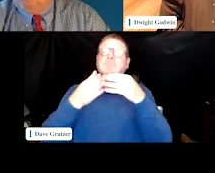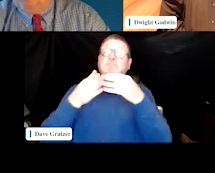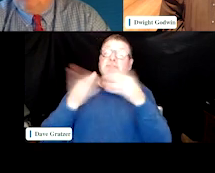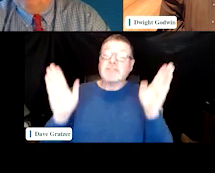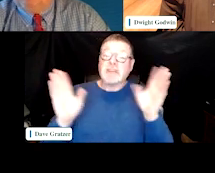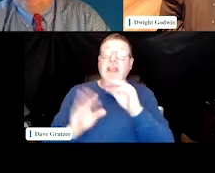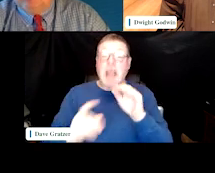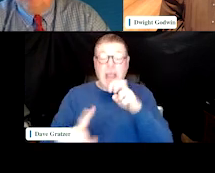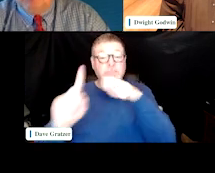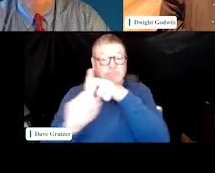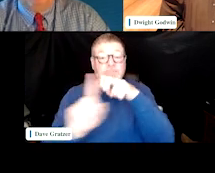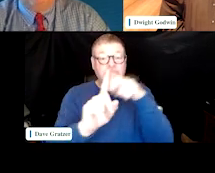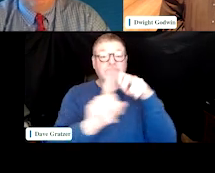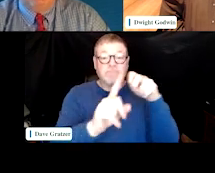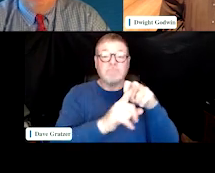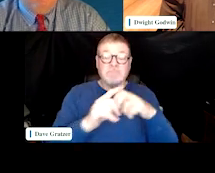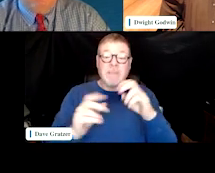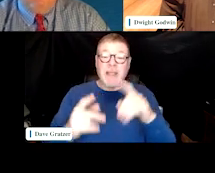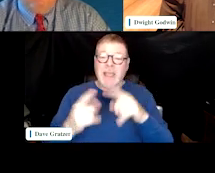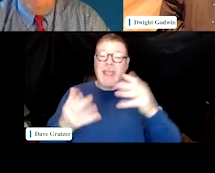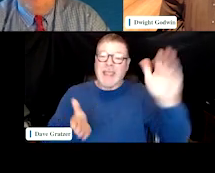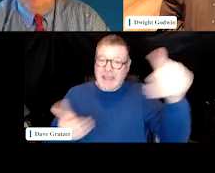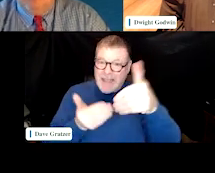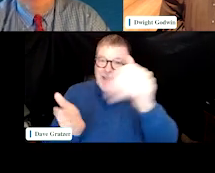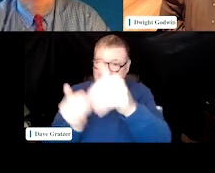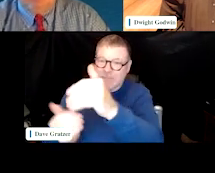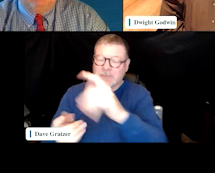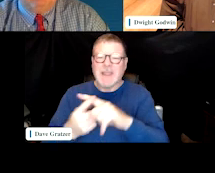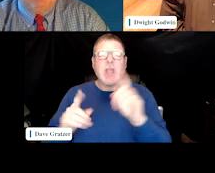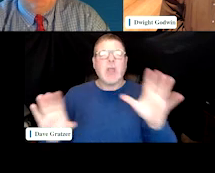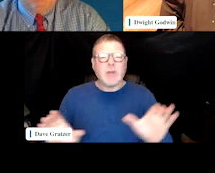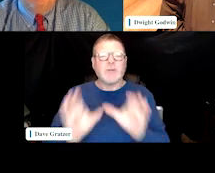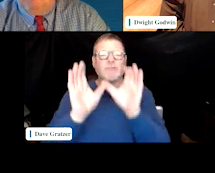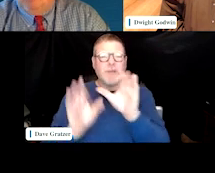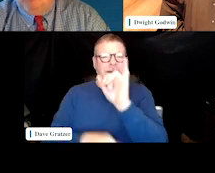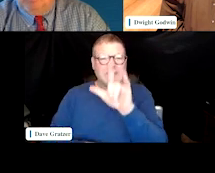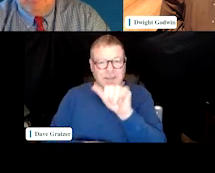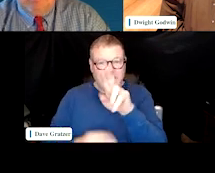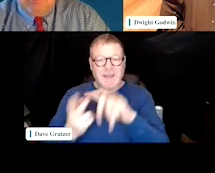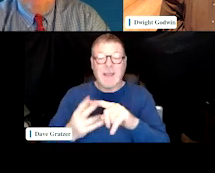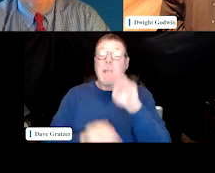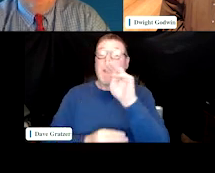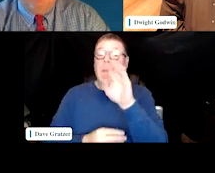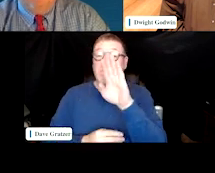public outreach and engagement efforts, operating warm lines and crisis lines, serving on mobile crisis teams,